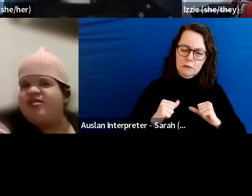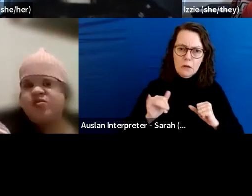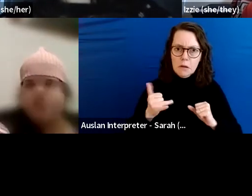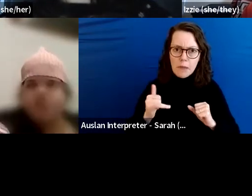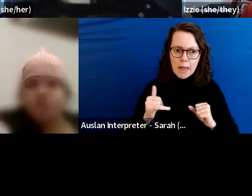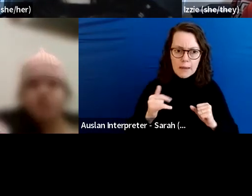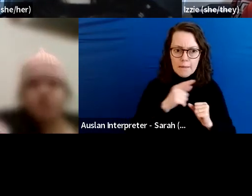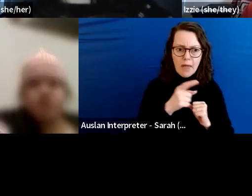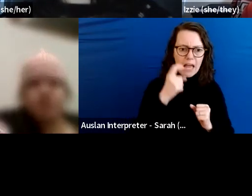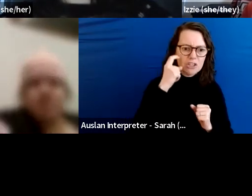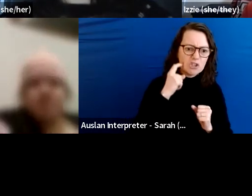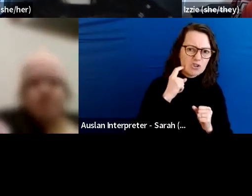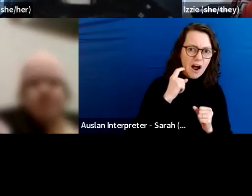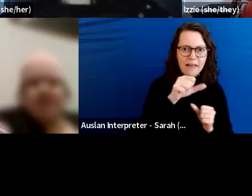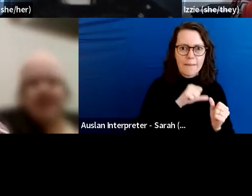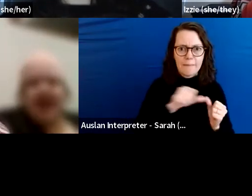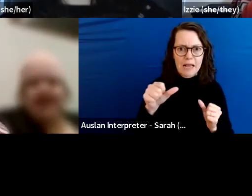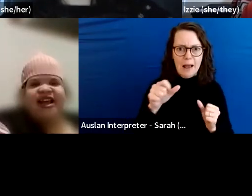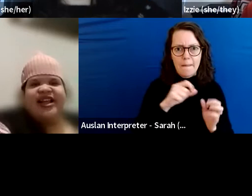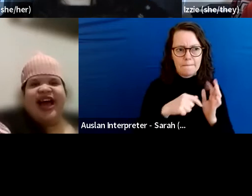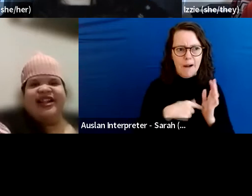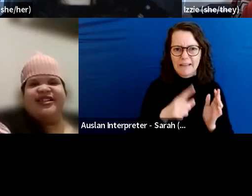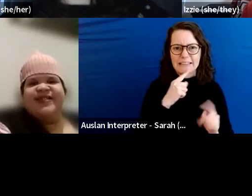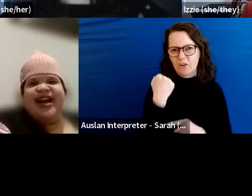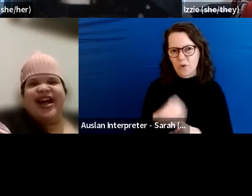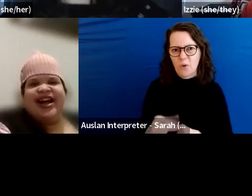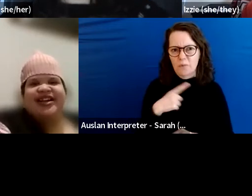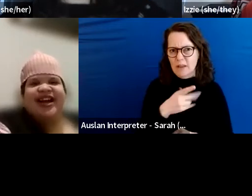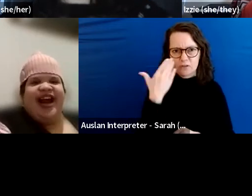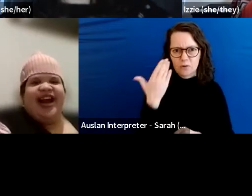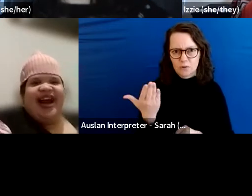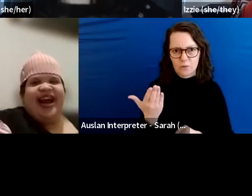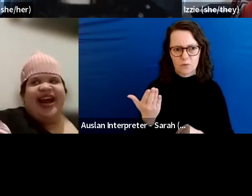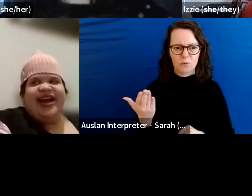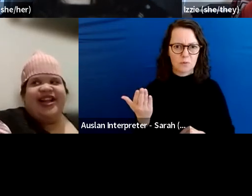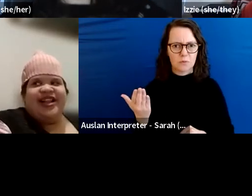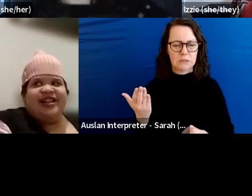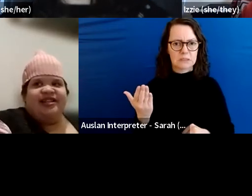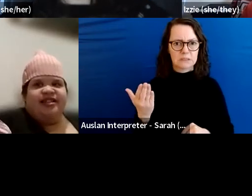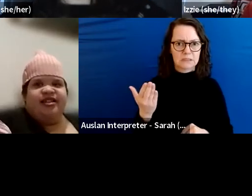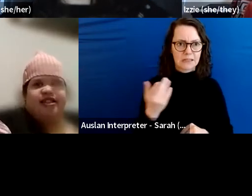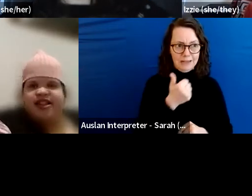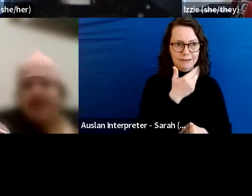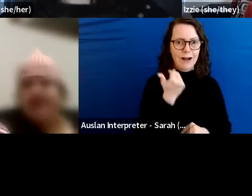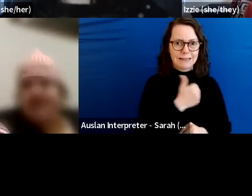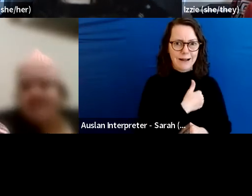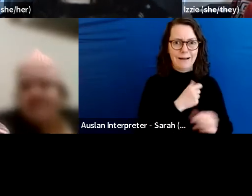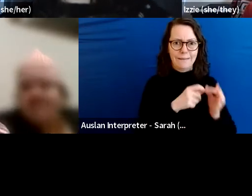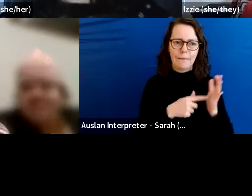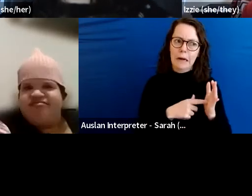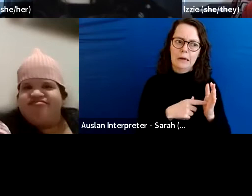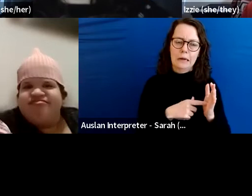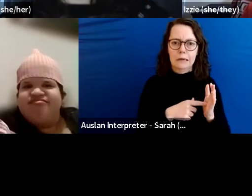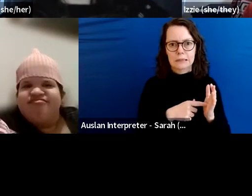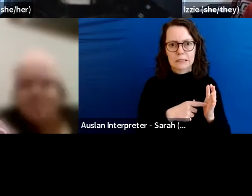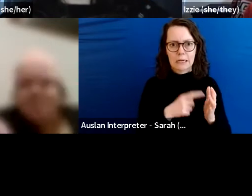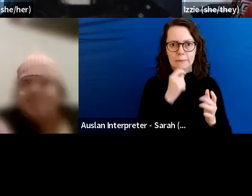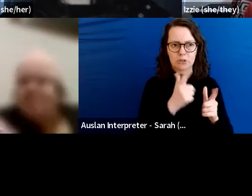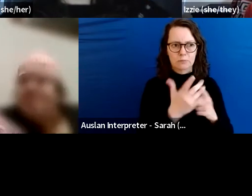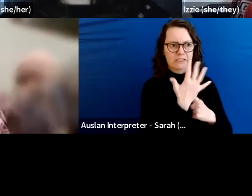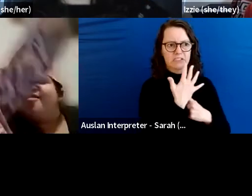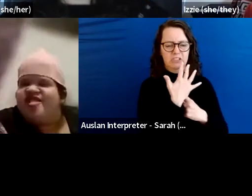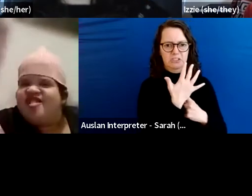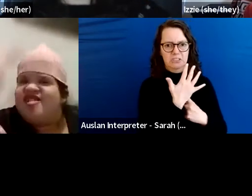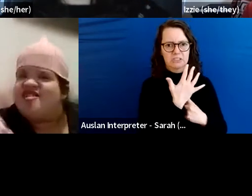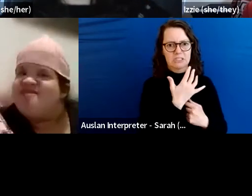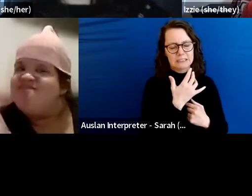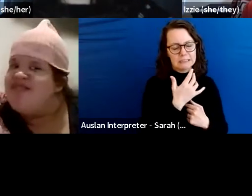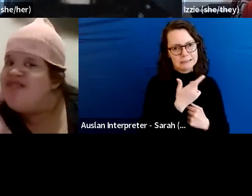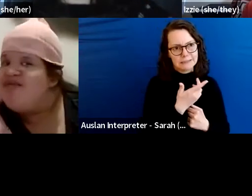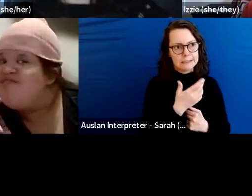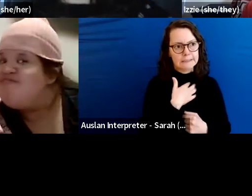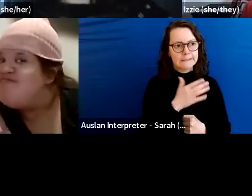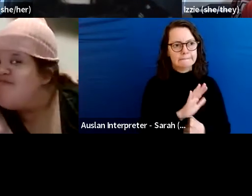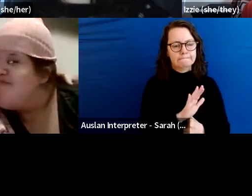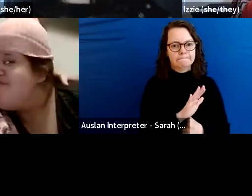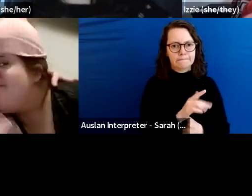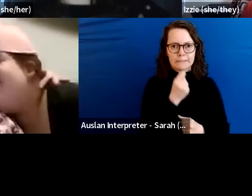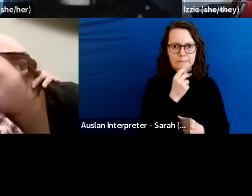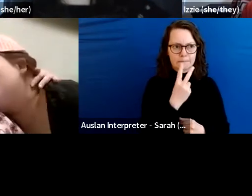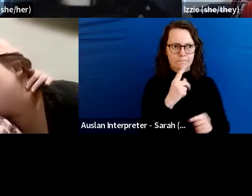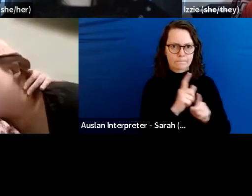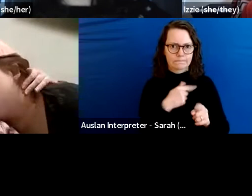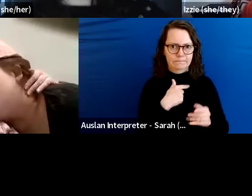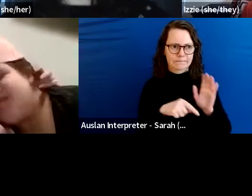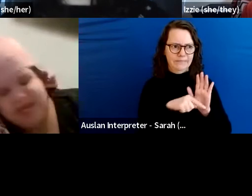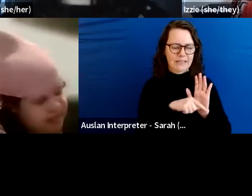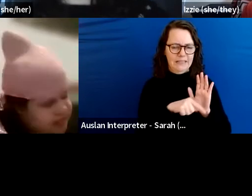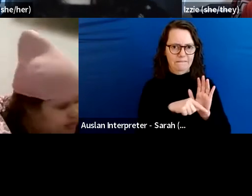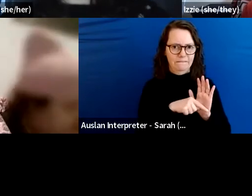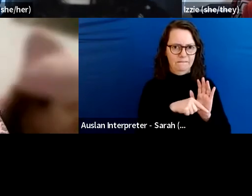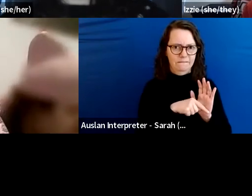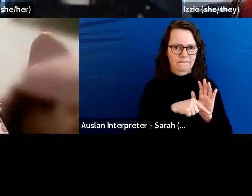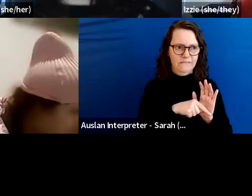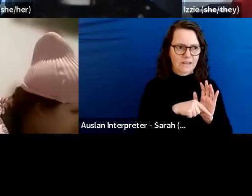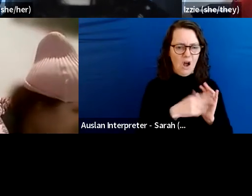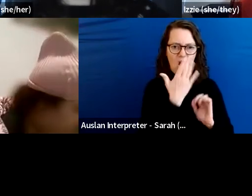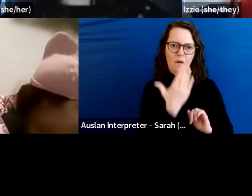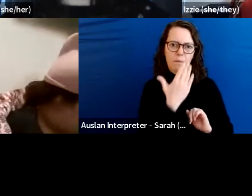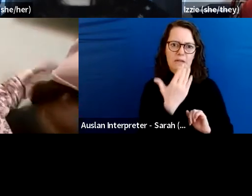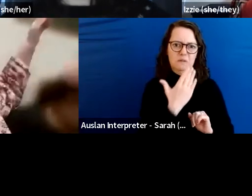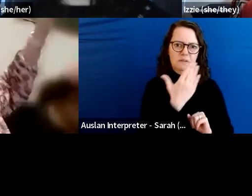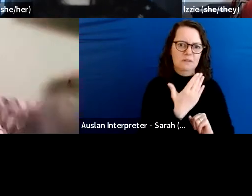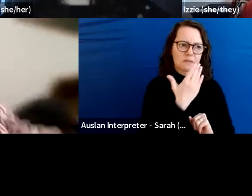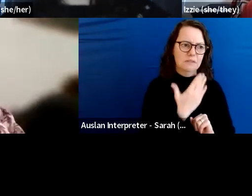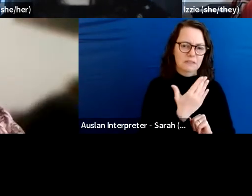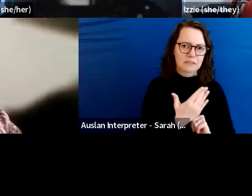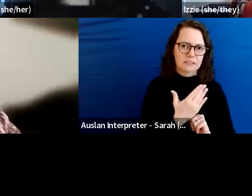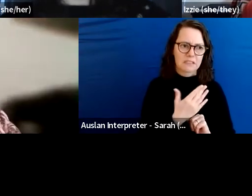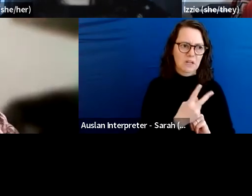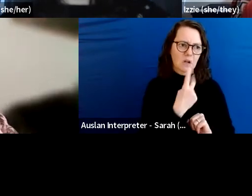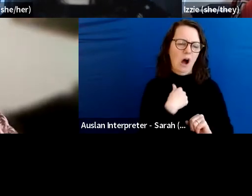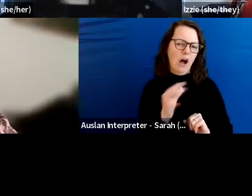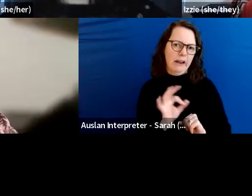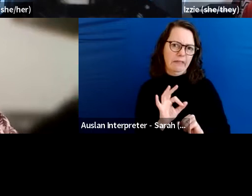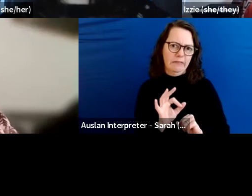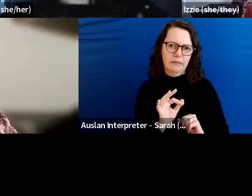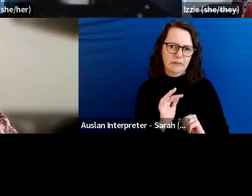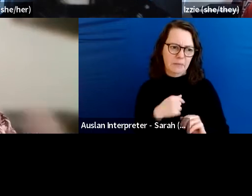you know, they might be trying the best that they know. But, you know, the best intentions can also be infantilizing and can be, you know, just a negative, negative or trivial trivial experience of what disability actually looks like and means.